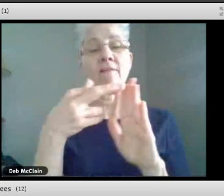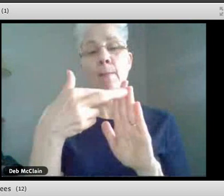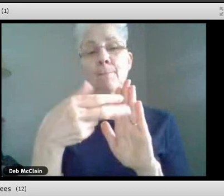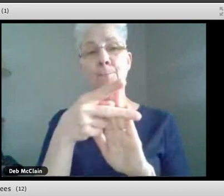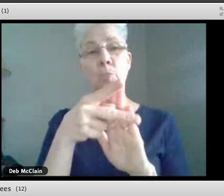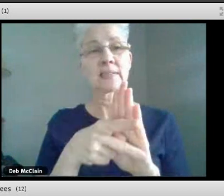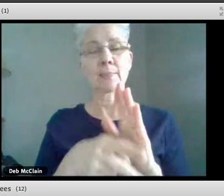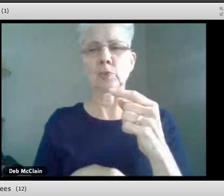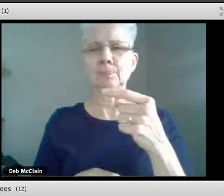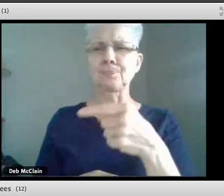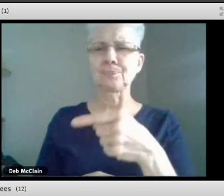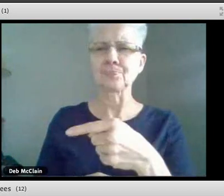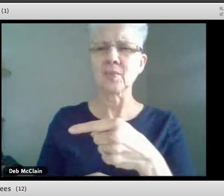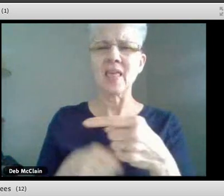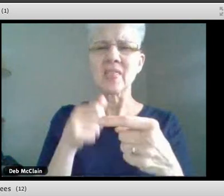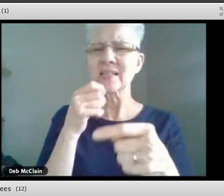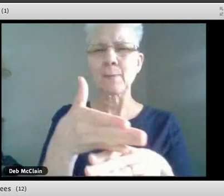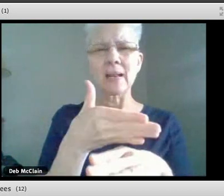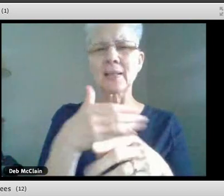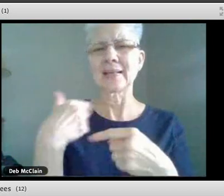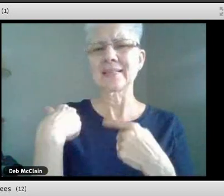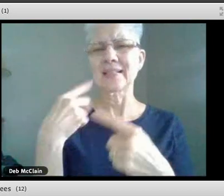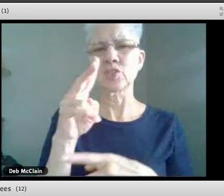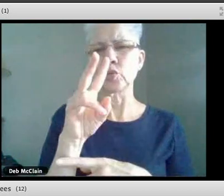and this has not been updated since 2001,